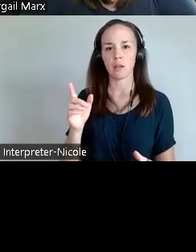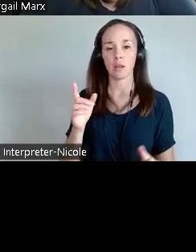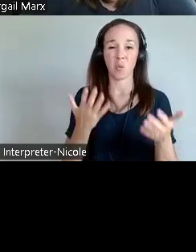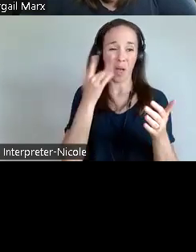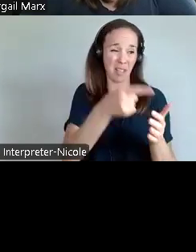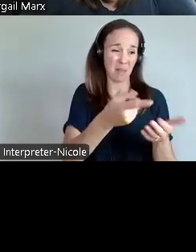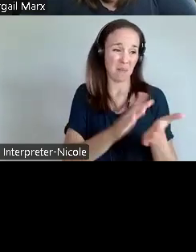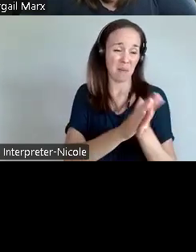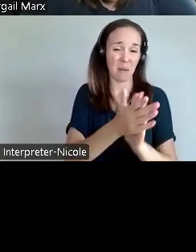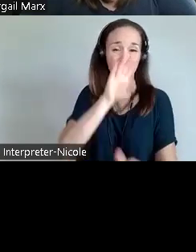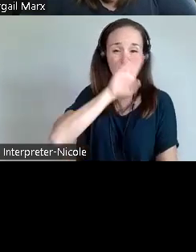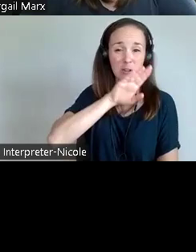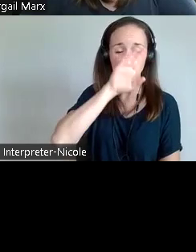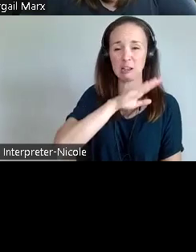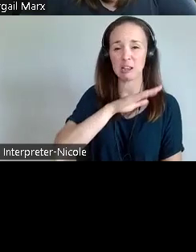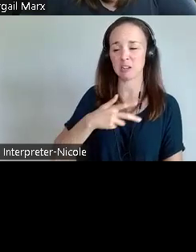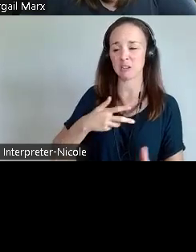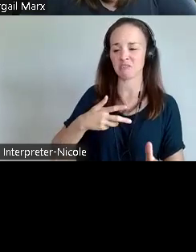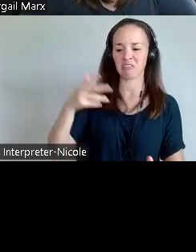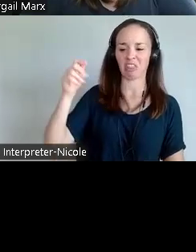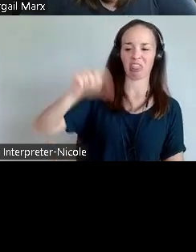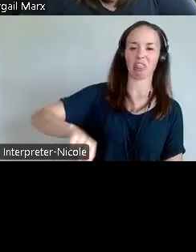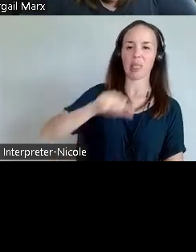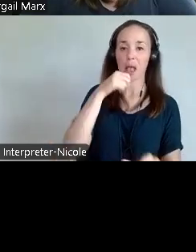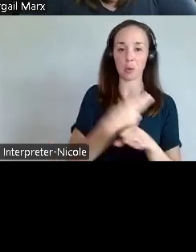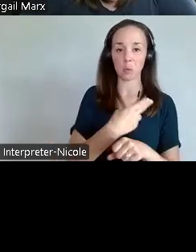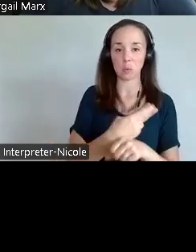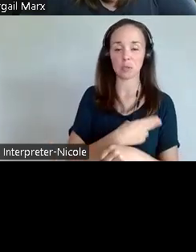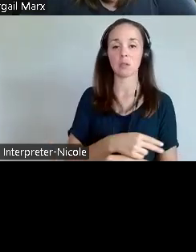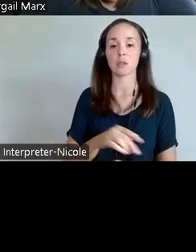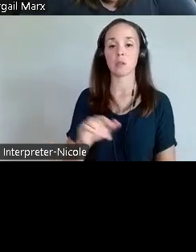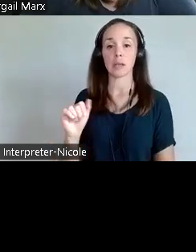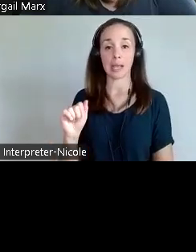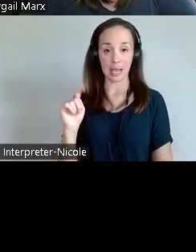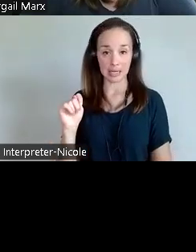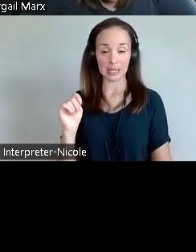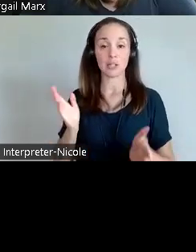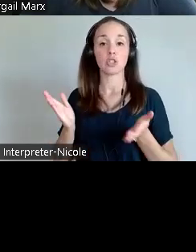device, don't really want to use it. So assistive technology services